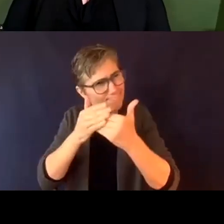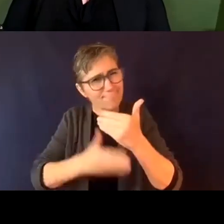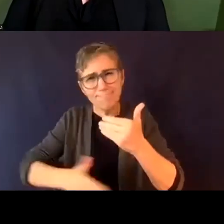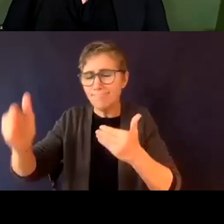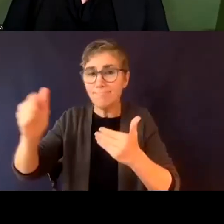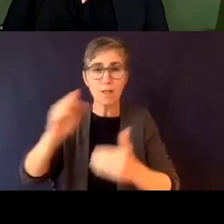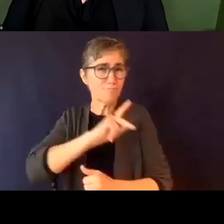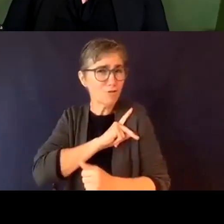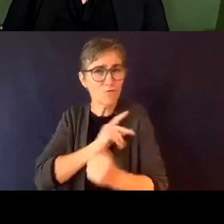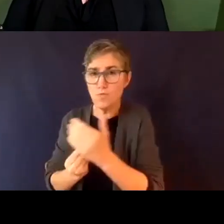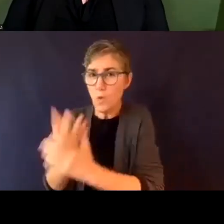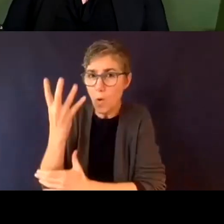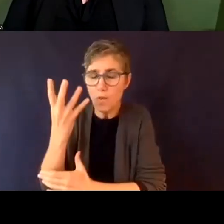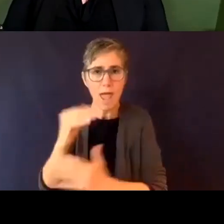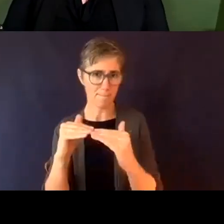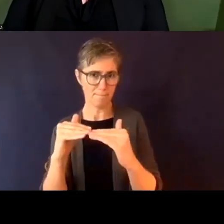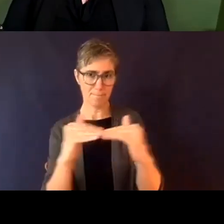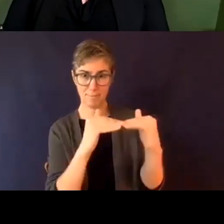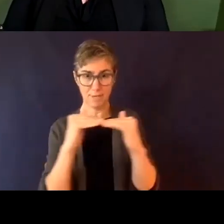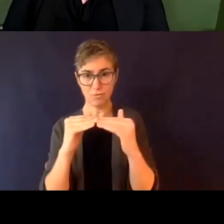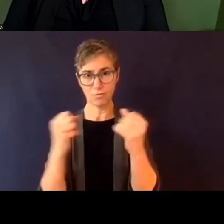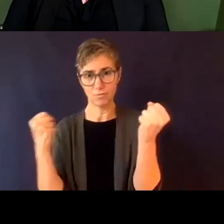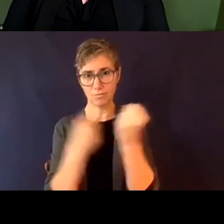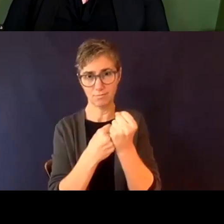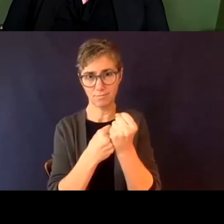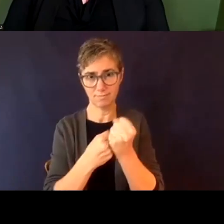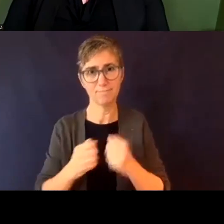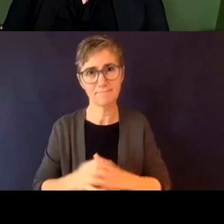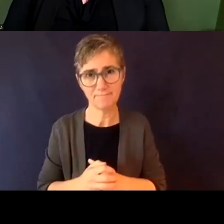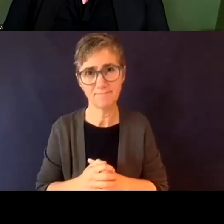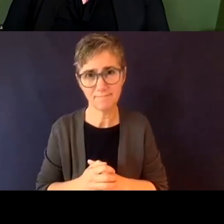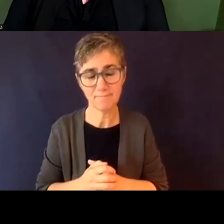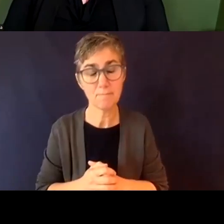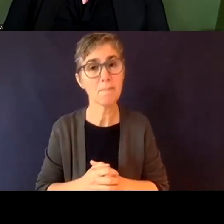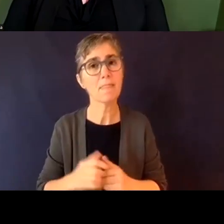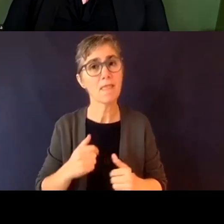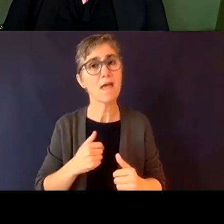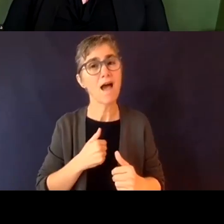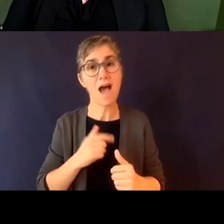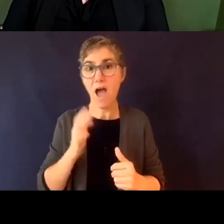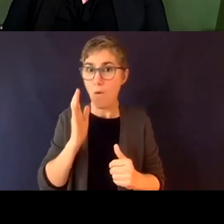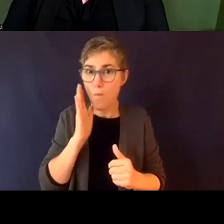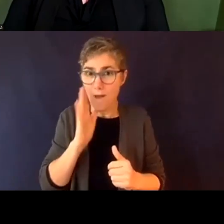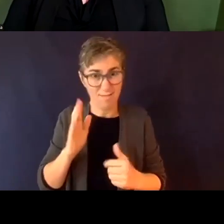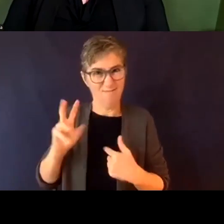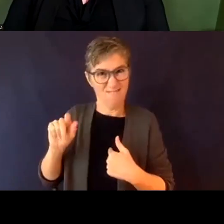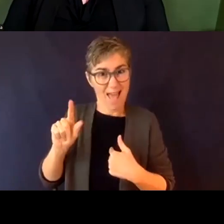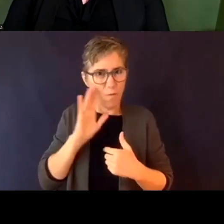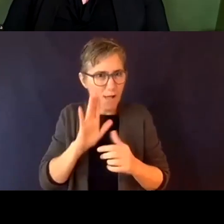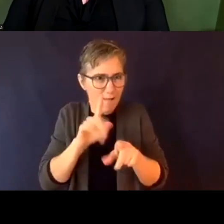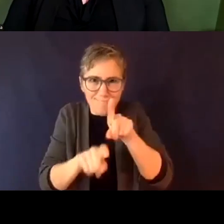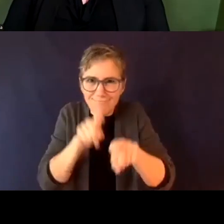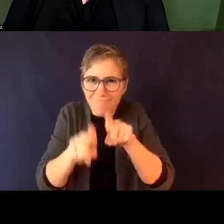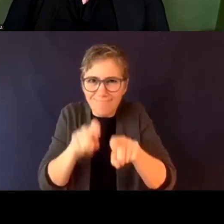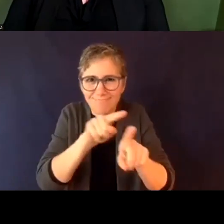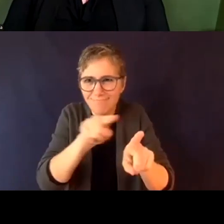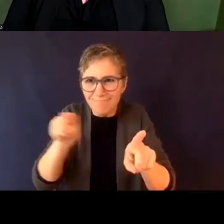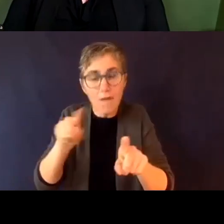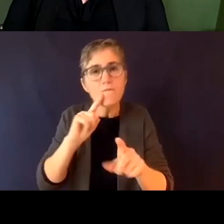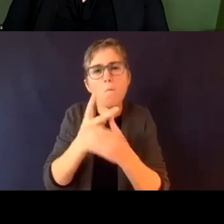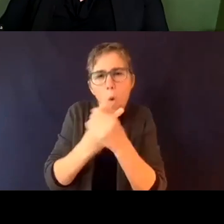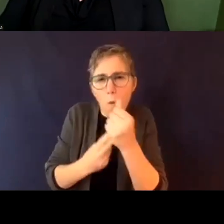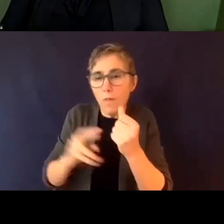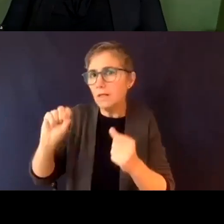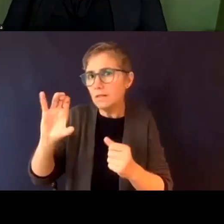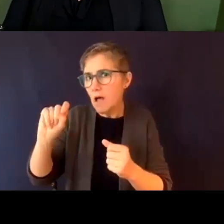peer support. Okay. I'm going to be asking some questions of both Scotty and Celeste,